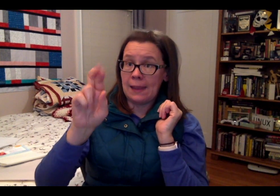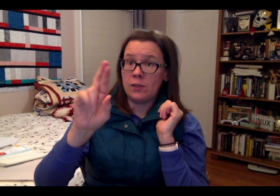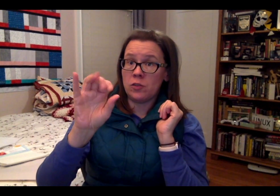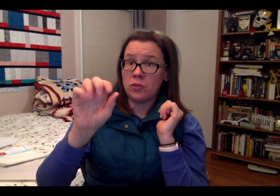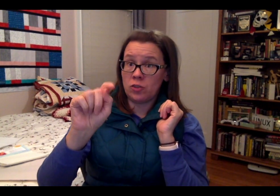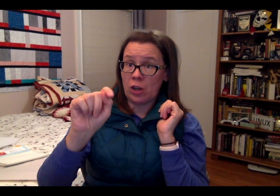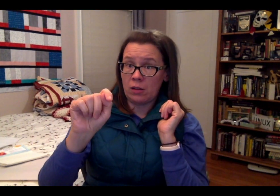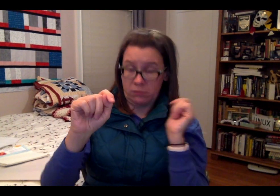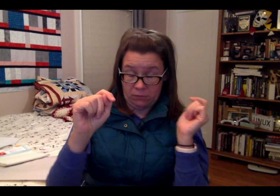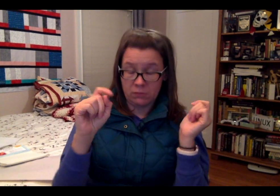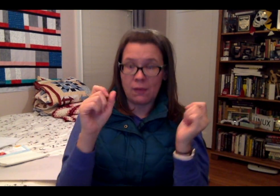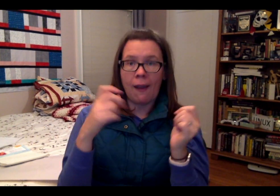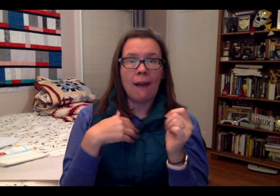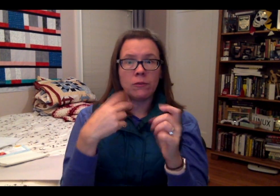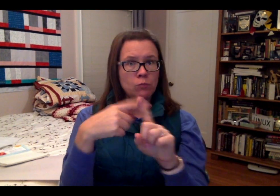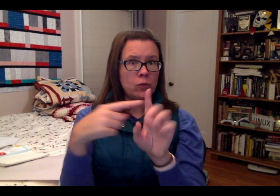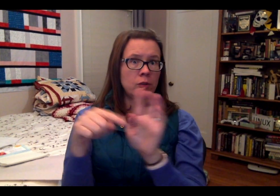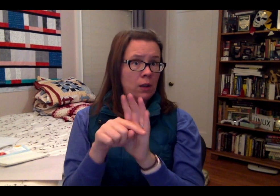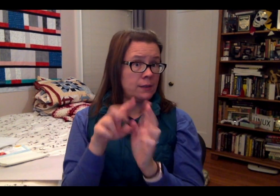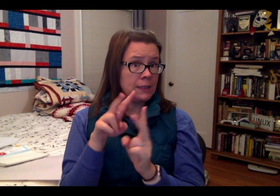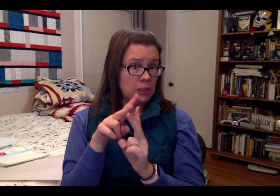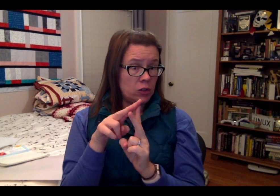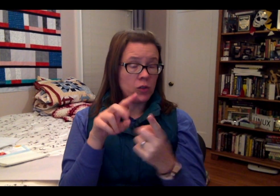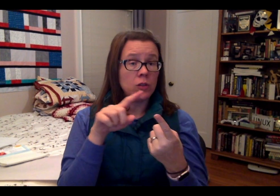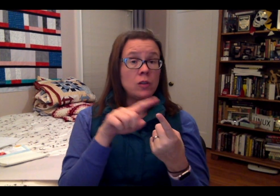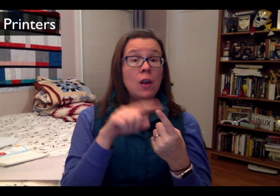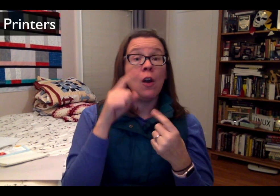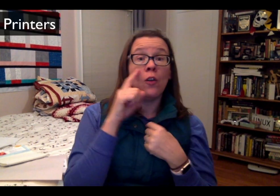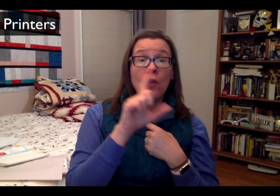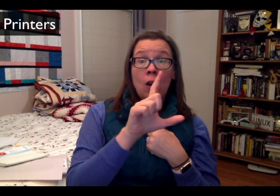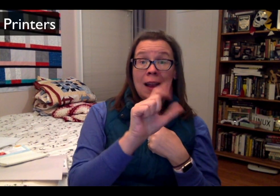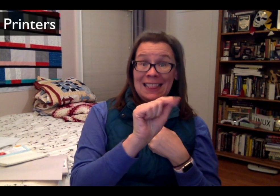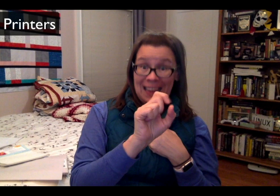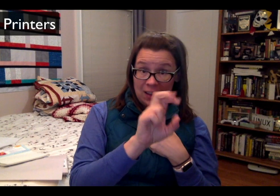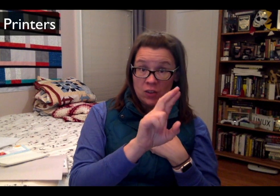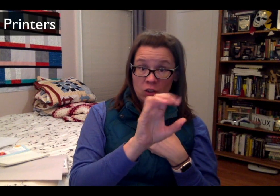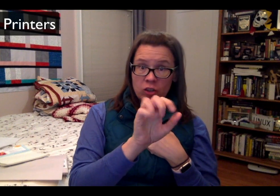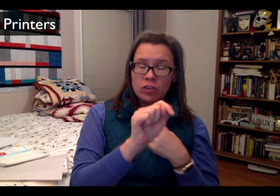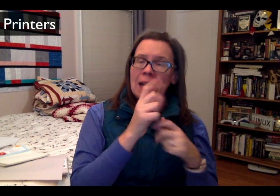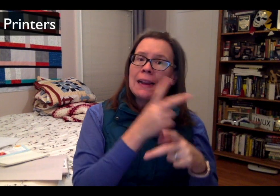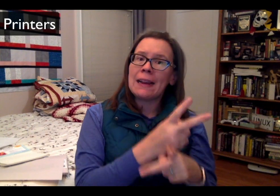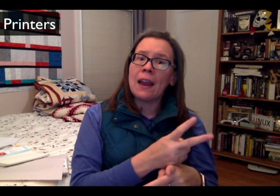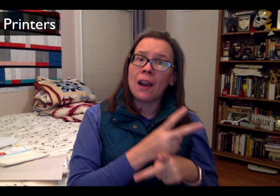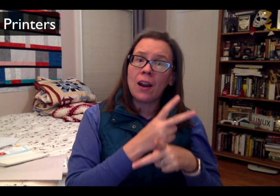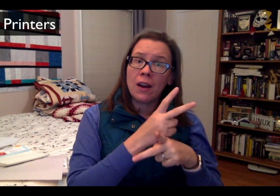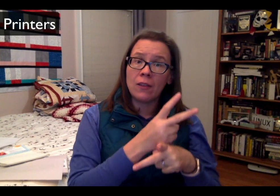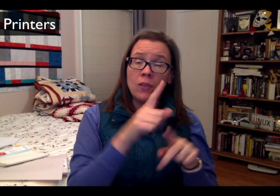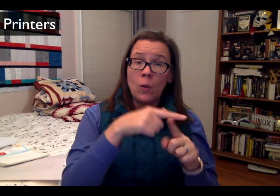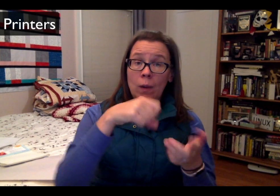Um so with a laser printer there are pros and cons um with a laser printer.